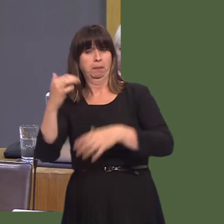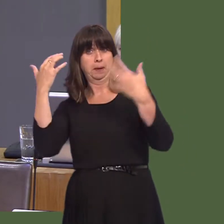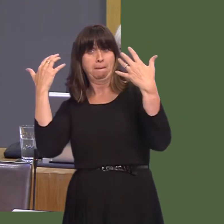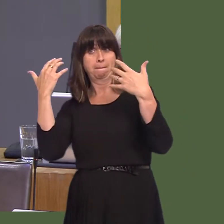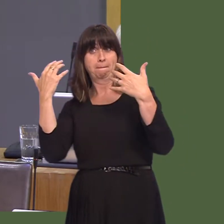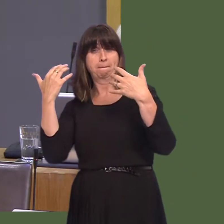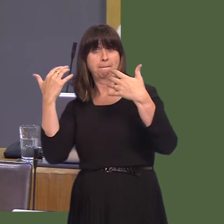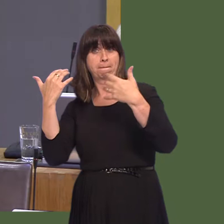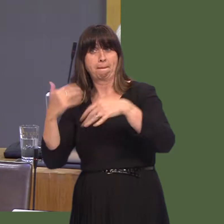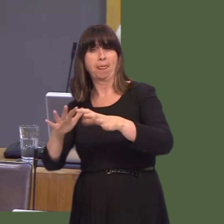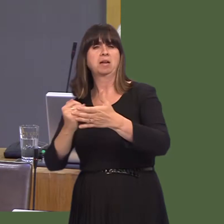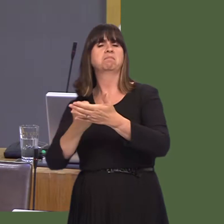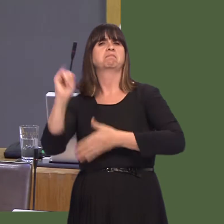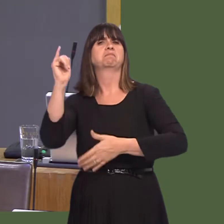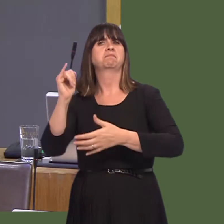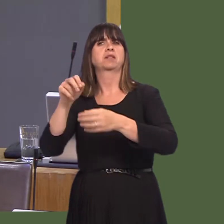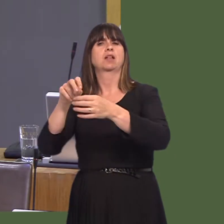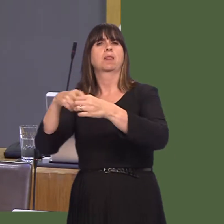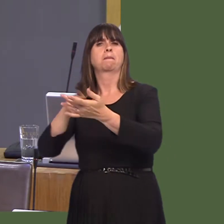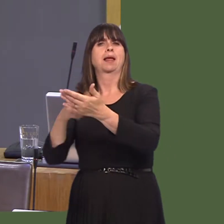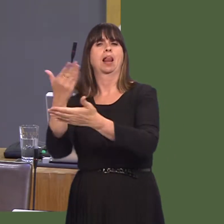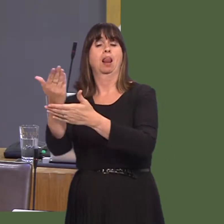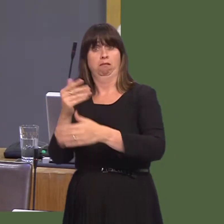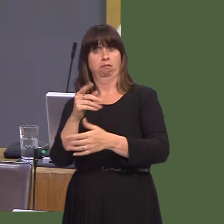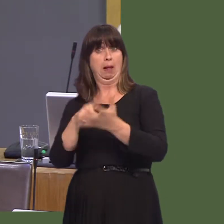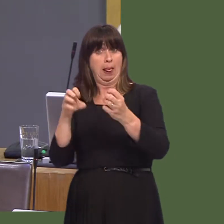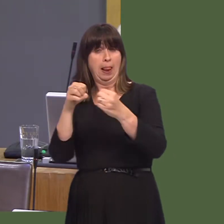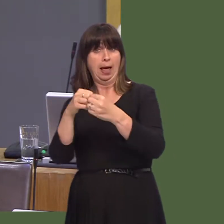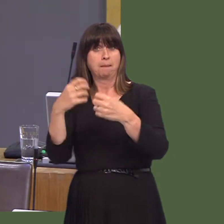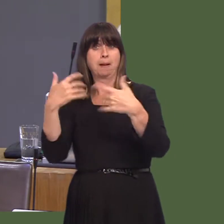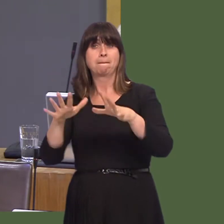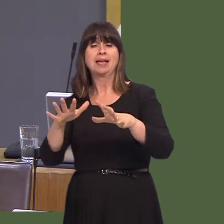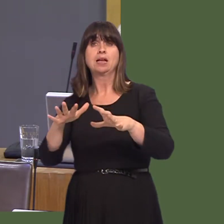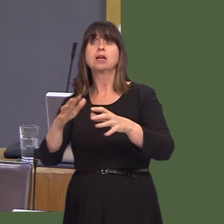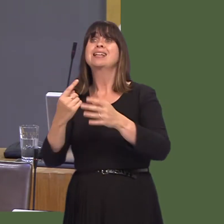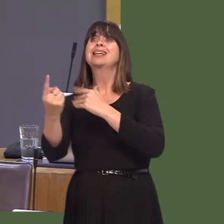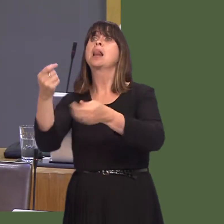it? And it wasn't Plaid Cymru that abstained on the votes that could have kept us in the single market.